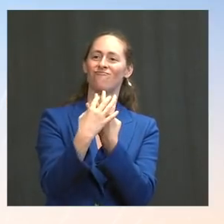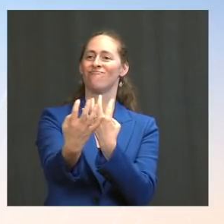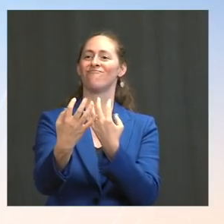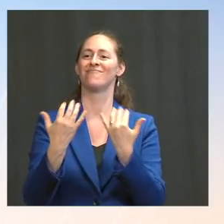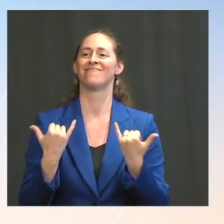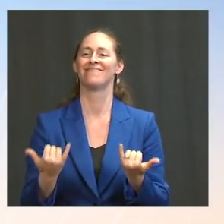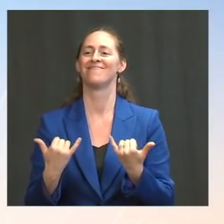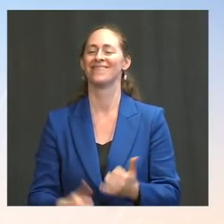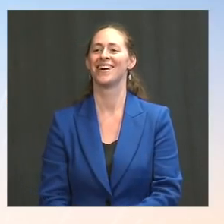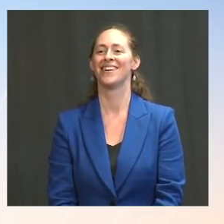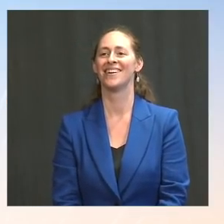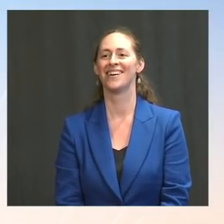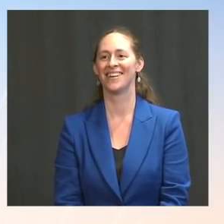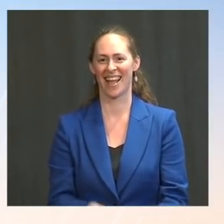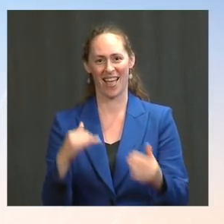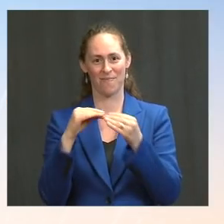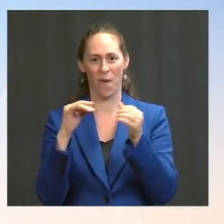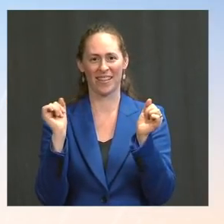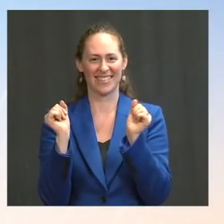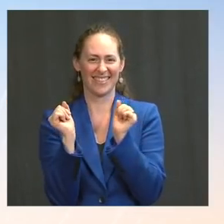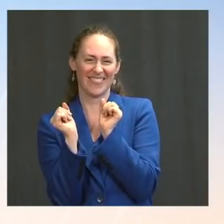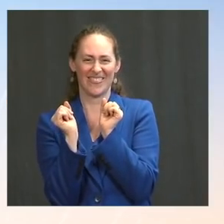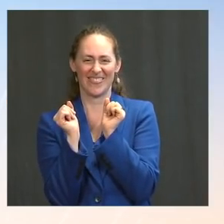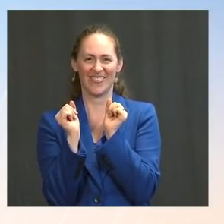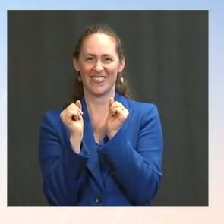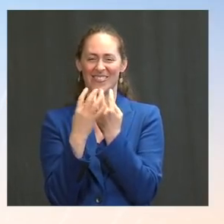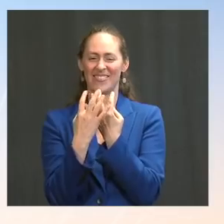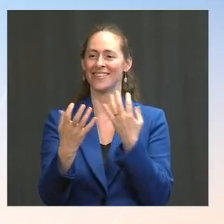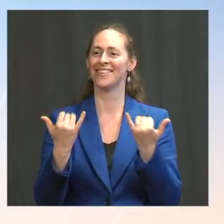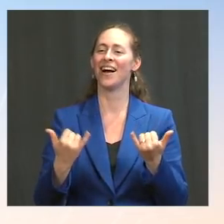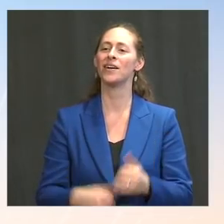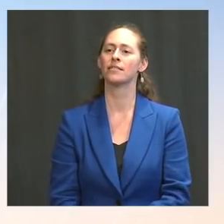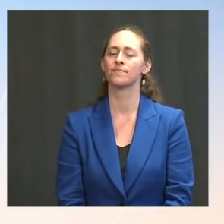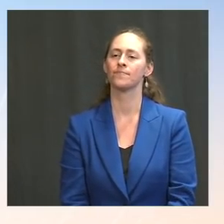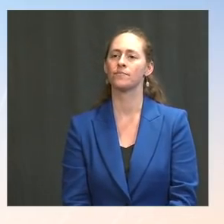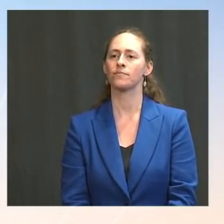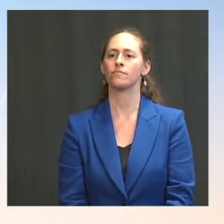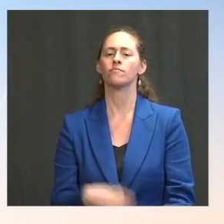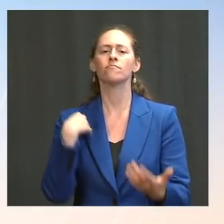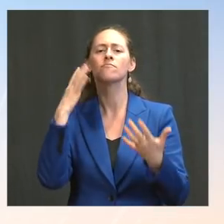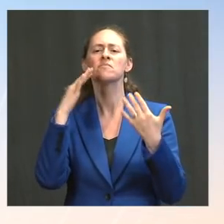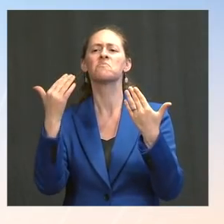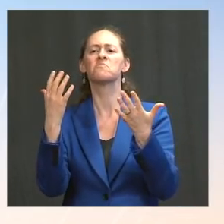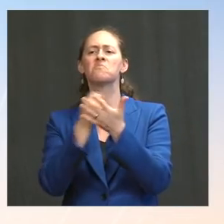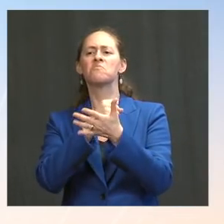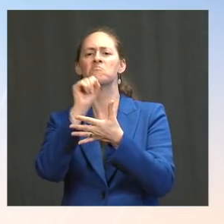So -- so, yeah, happy to spend a couple of minutes with you guys to just provide a little bit more context.